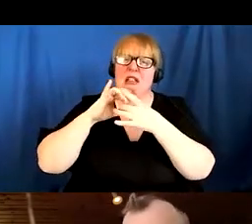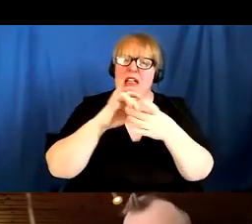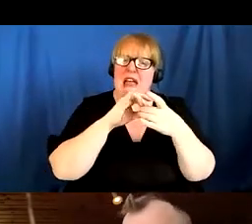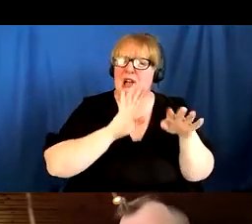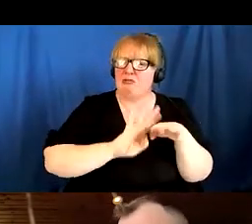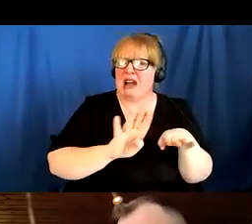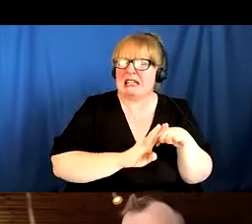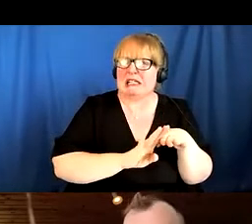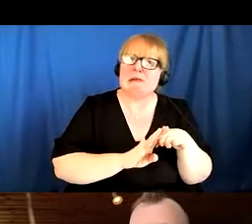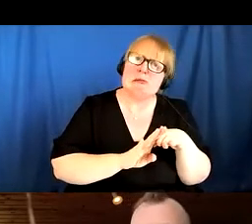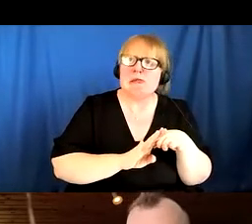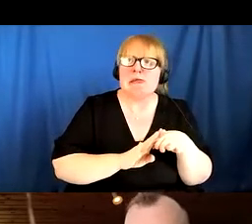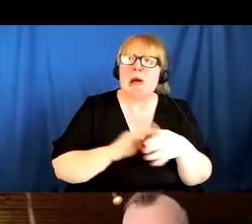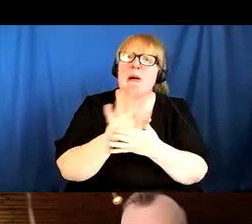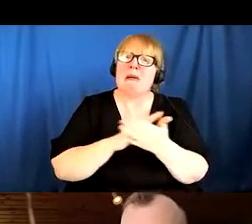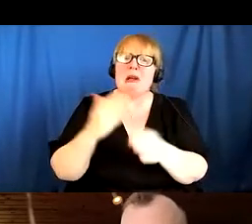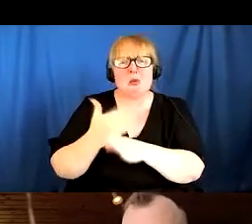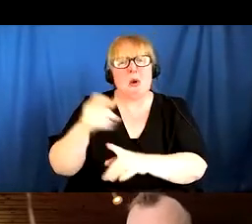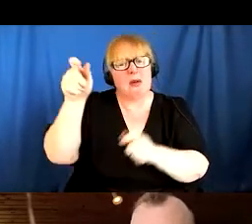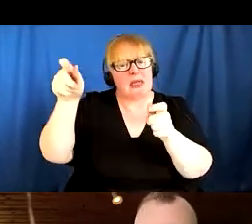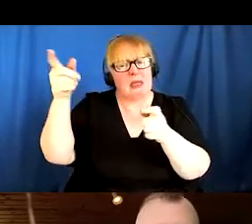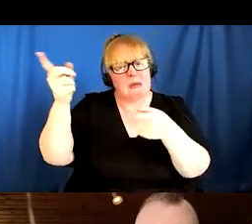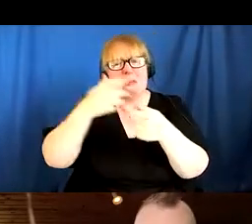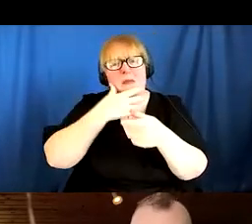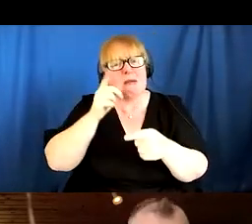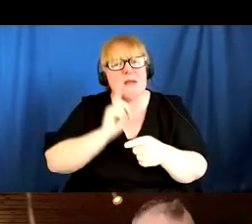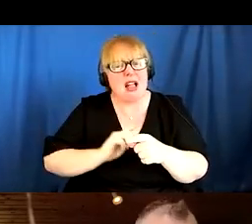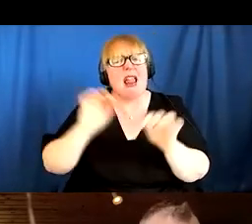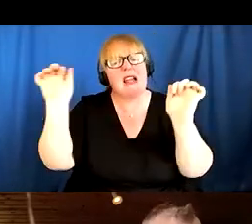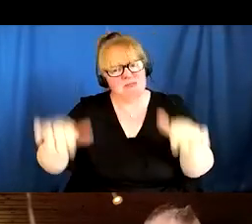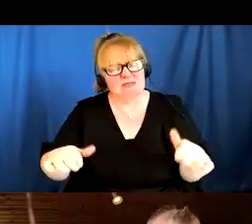So, I suppose I sort of I do think about it in that way or not. But I wanted to show and